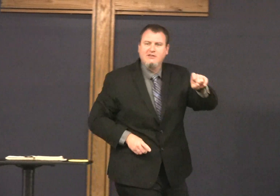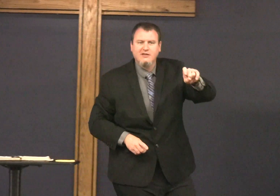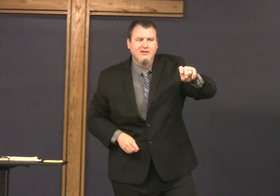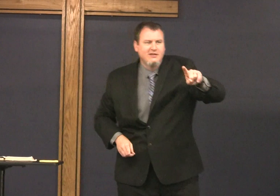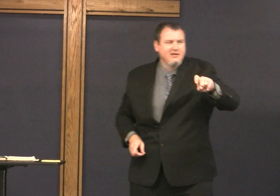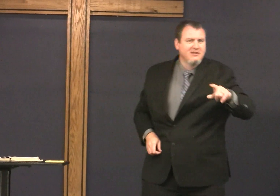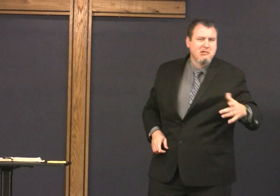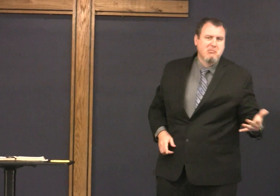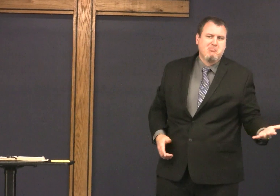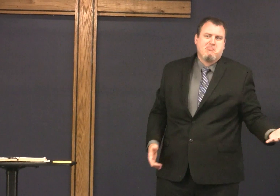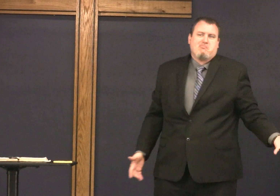how tall was David